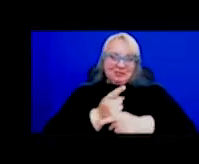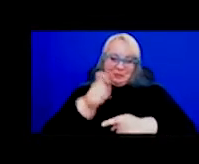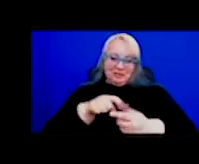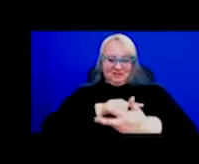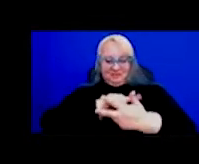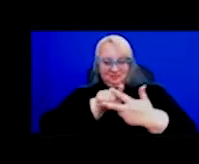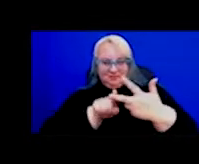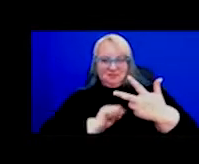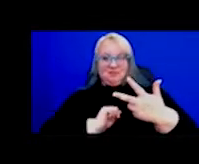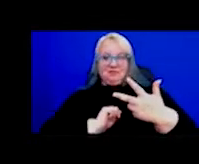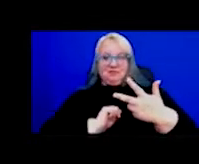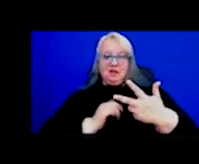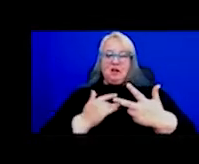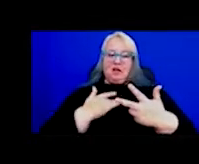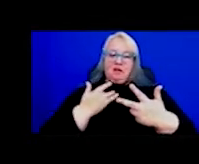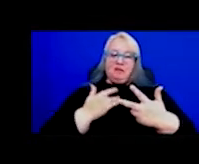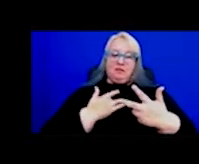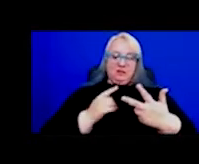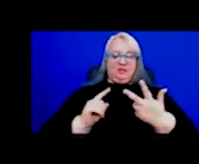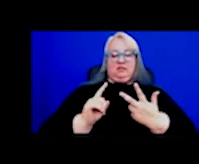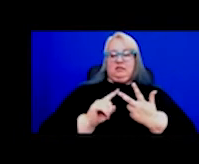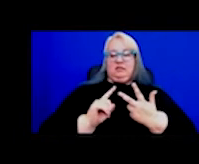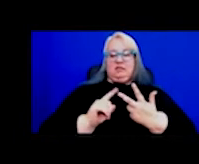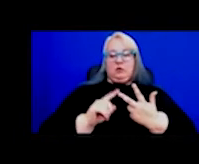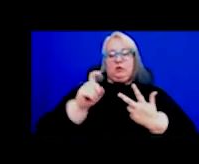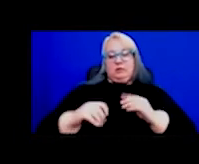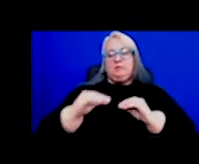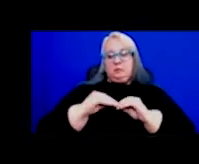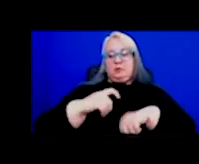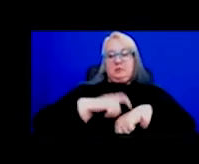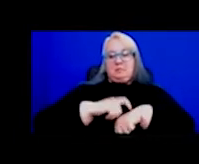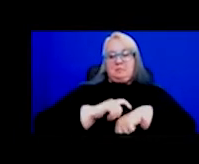on primary prevention and working Upstream. So that's why we'll talk a little bit about